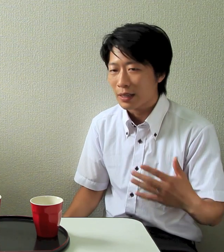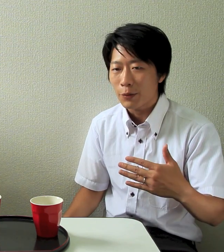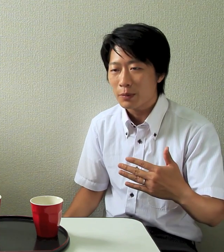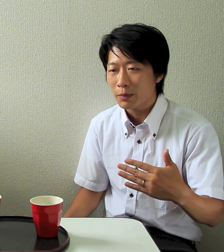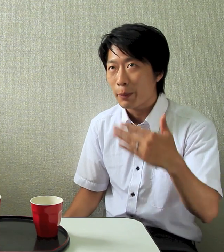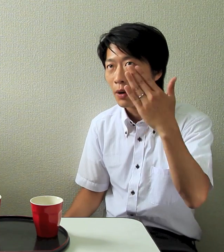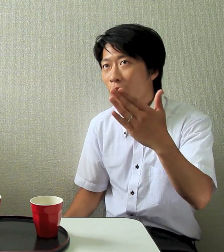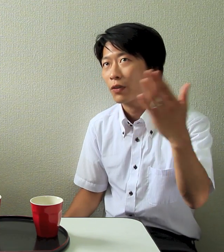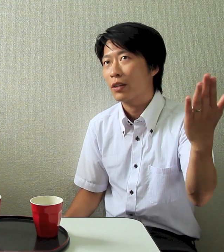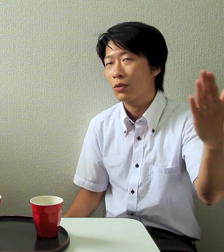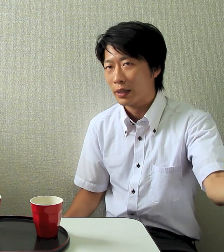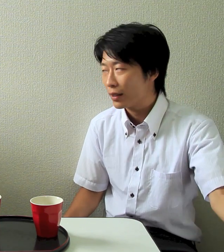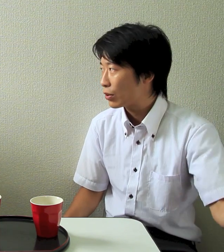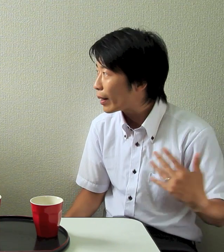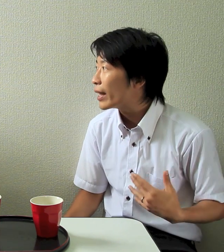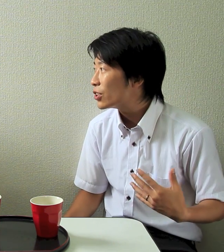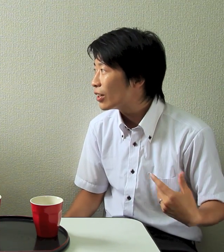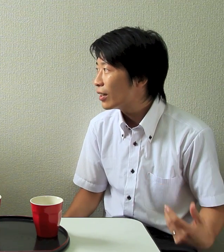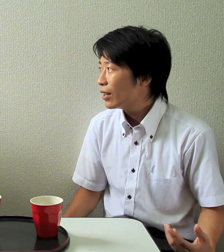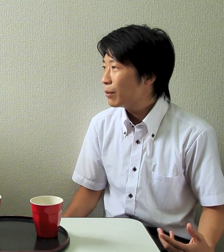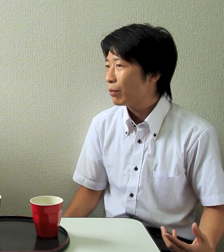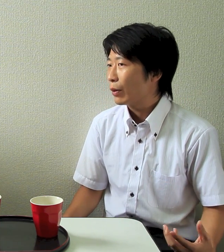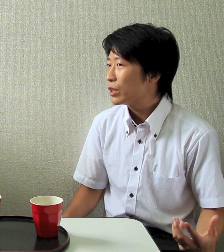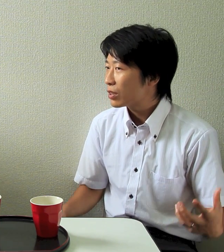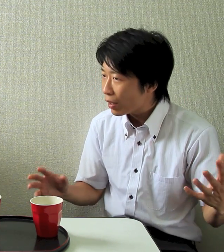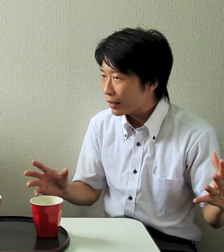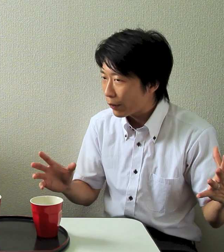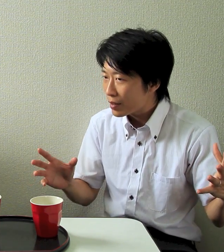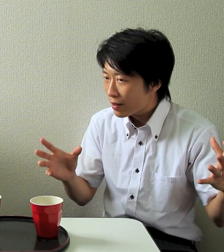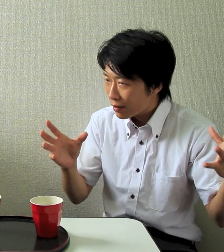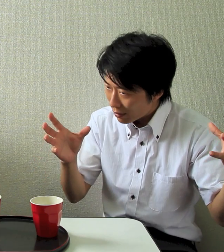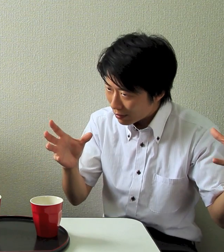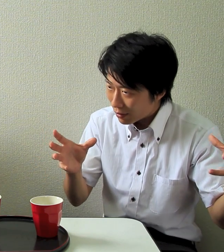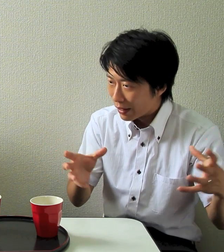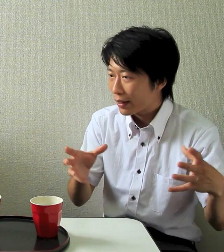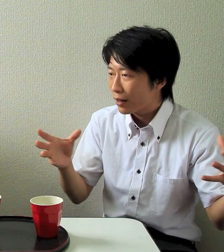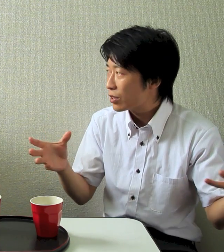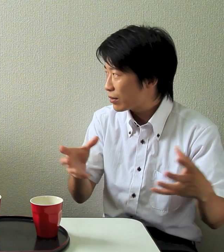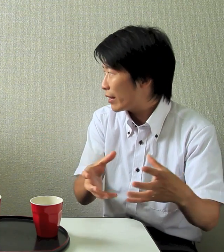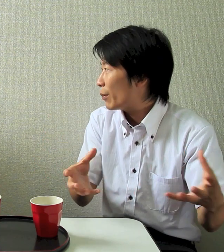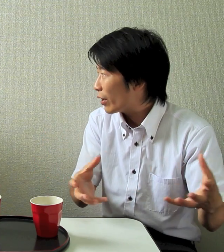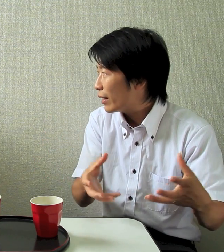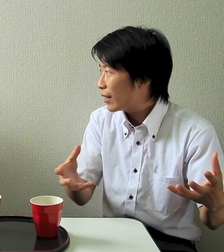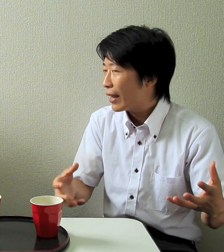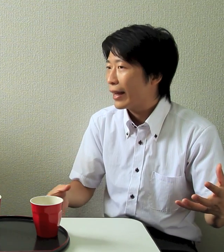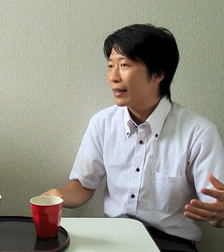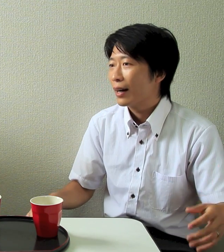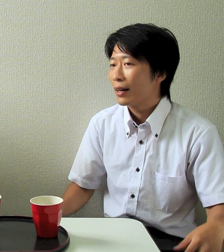I would be my parents friends who had kids my age. but we just thought that was it.